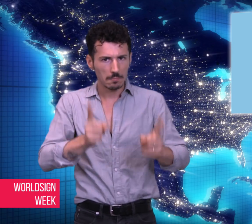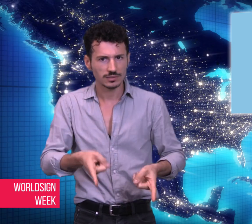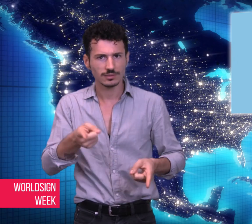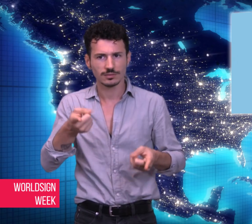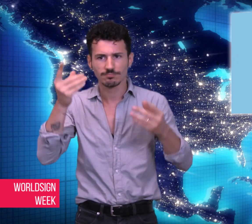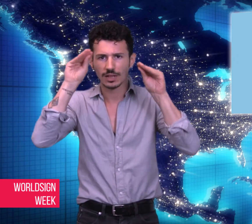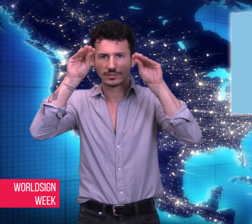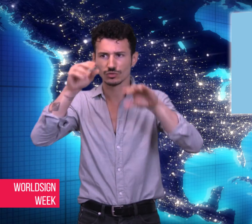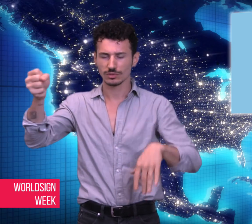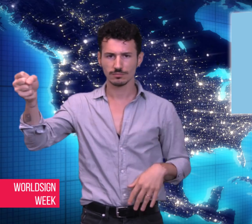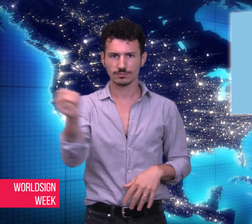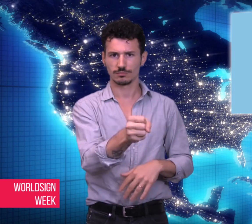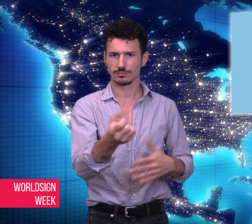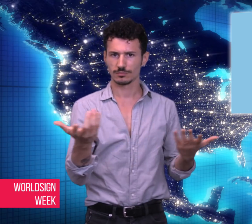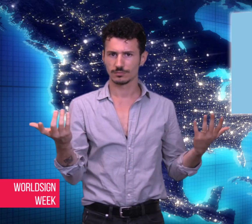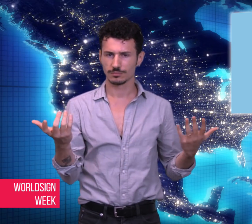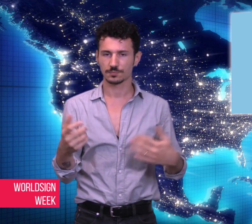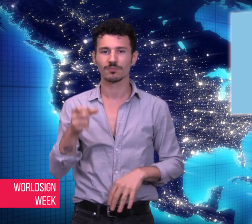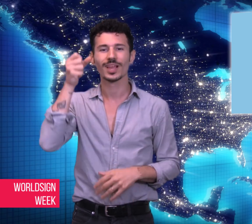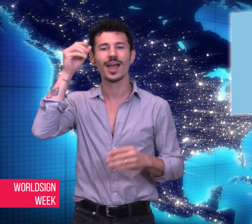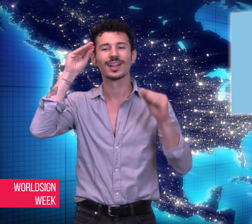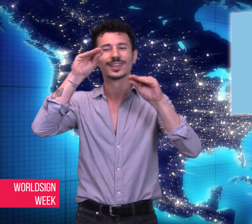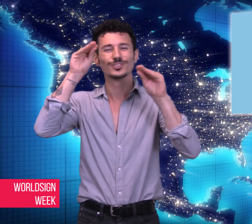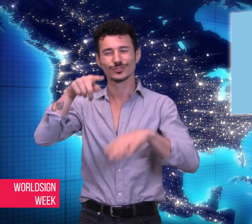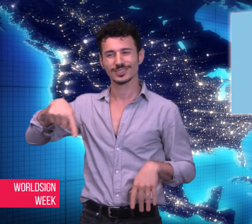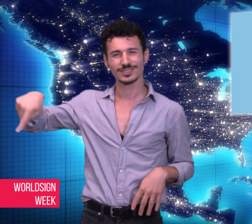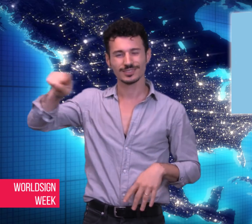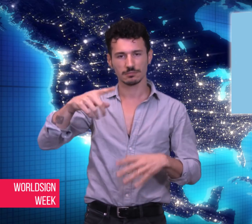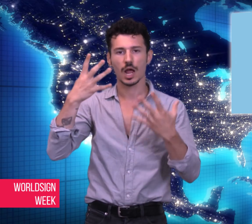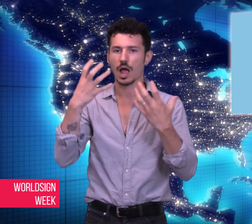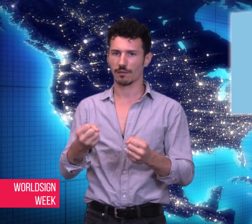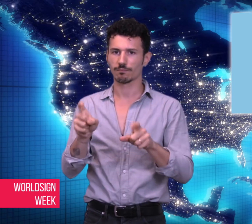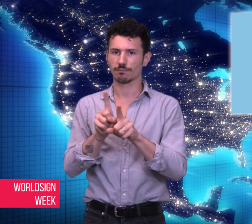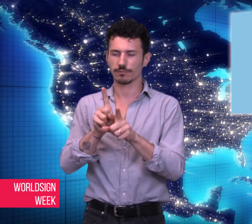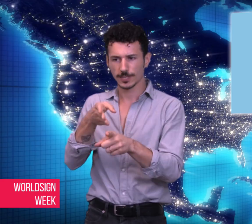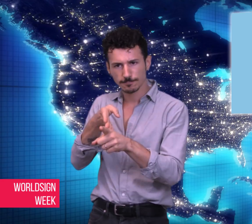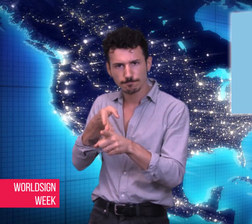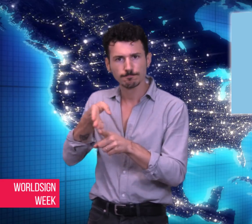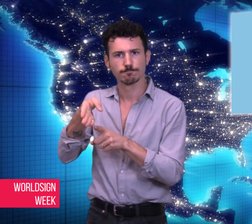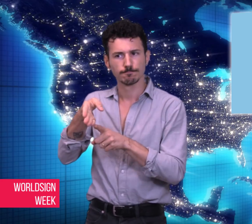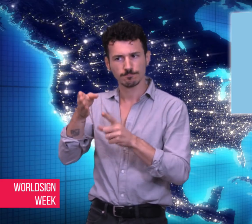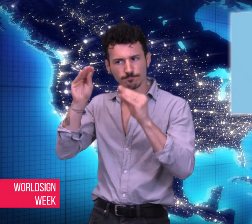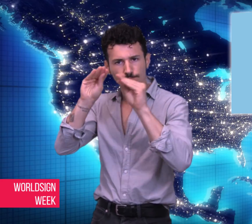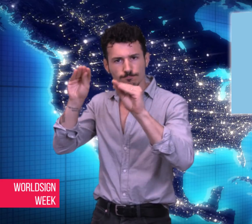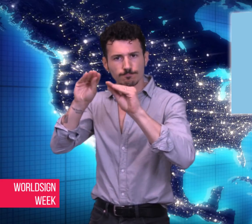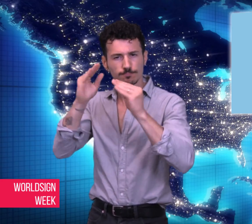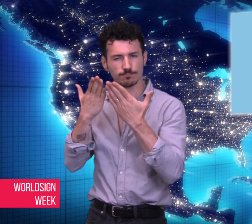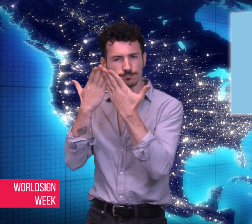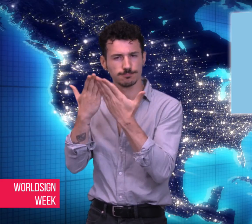least 3,174 deaf children in Scotland